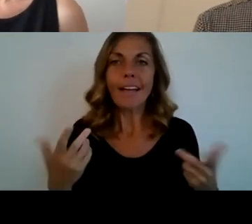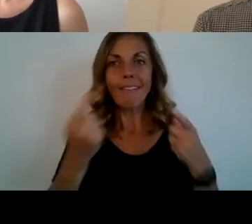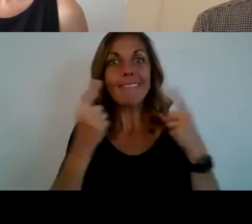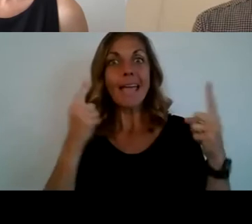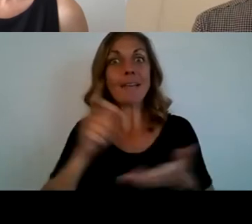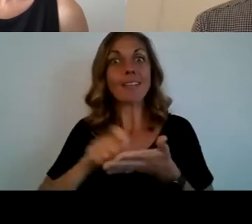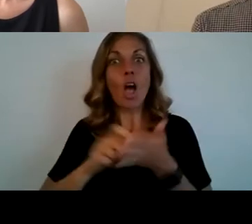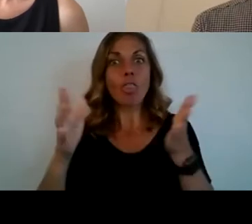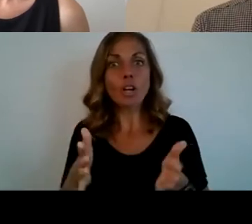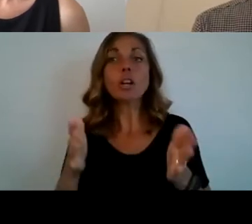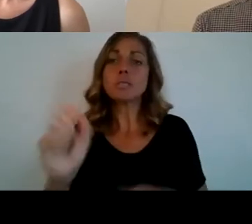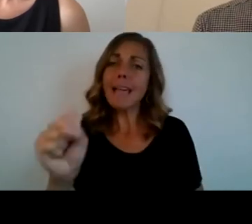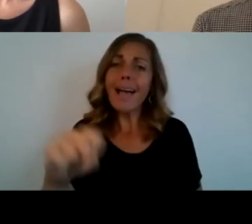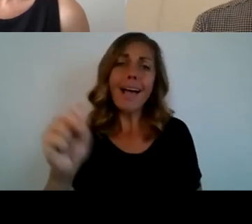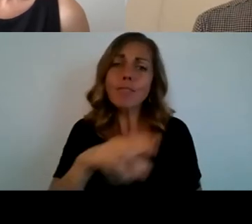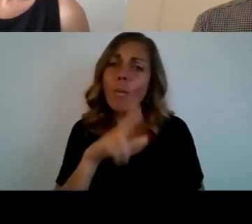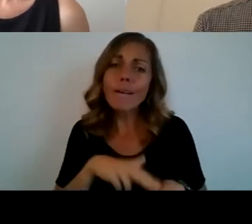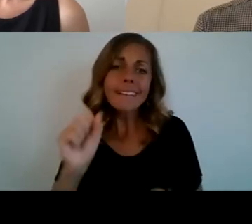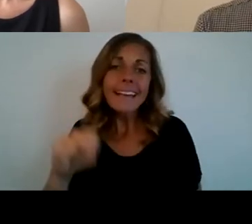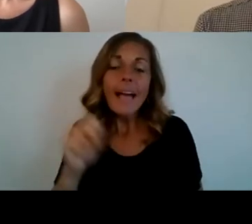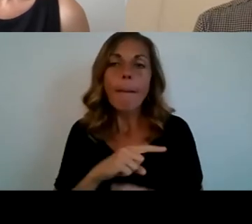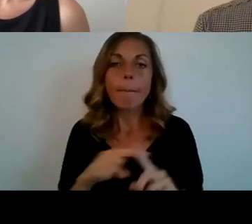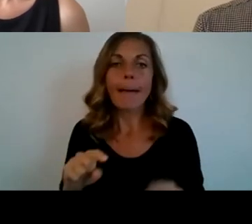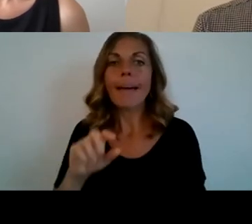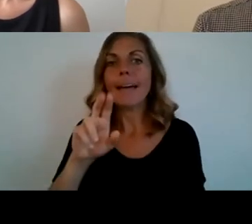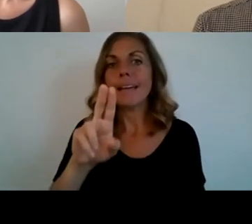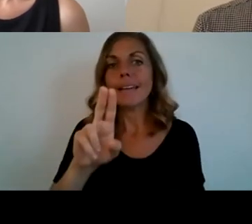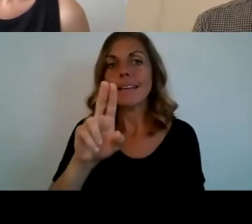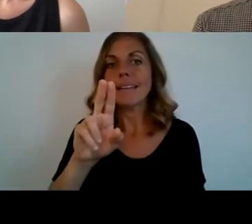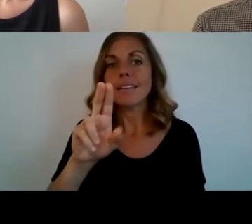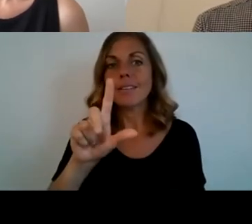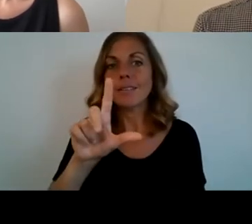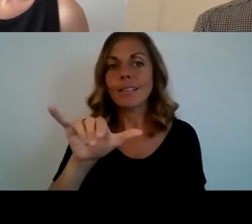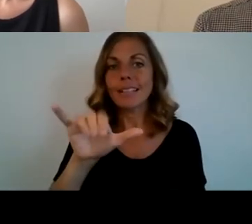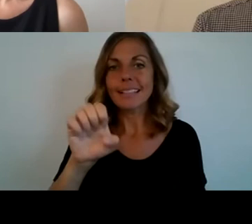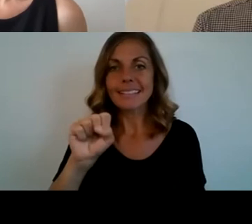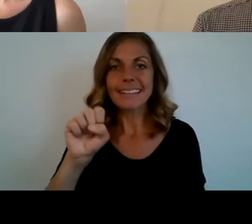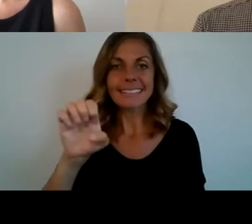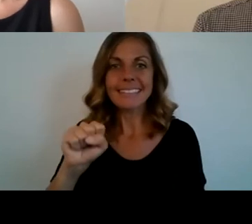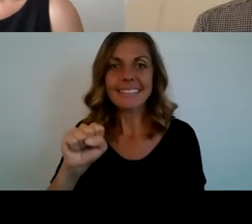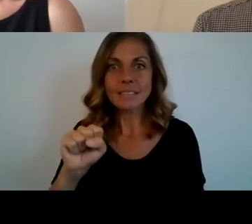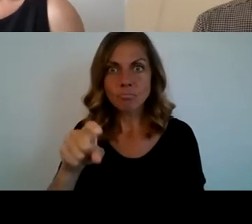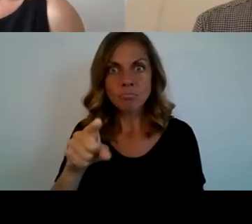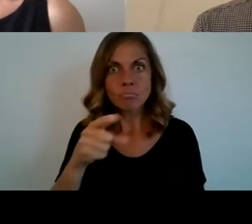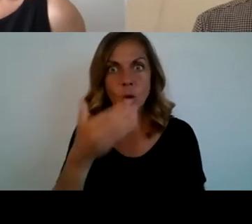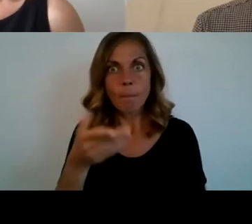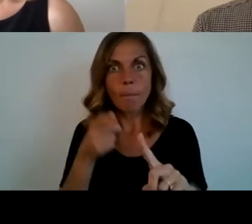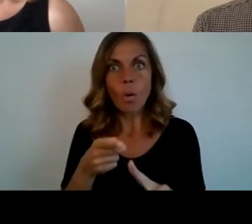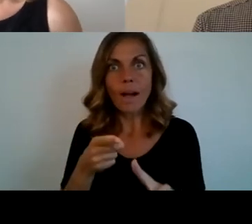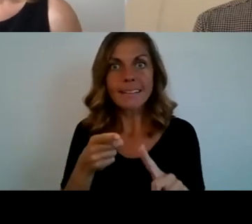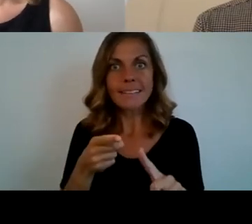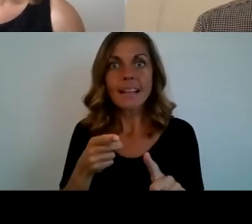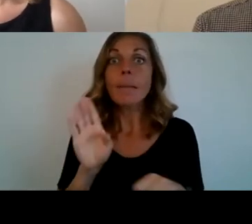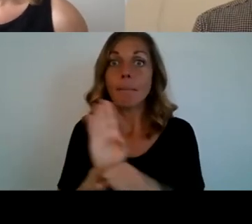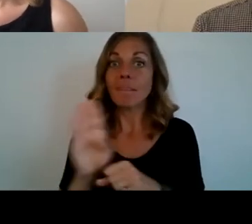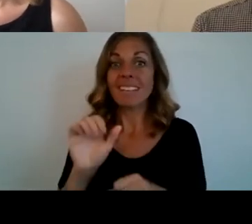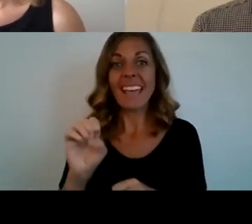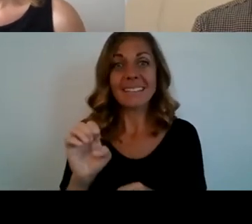authors. Ulysses, you brought it up, the business case is important for DEI right now. We have